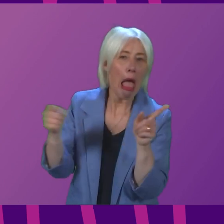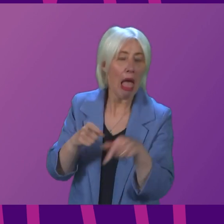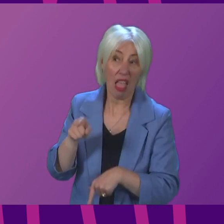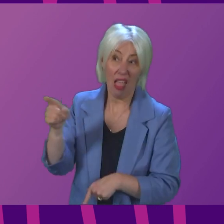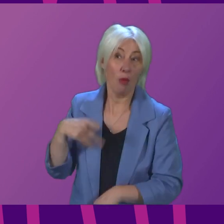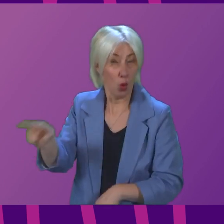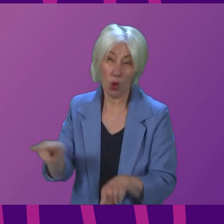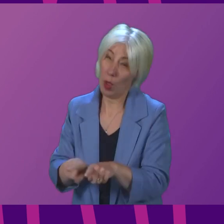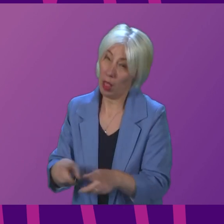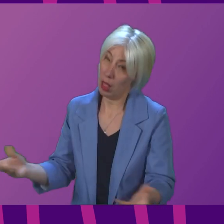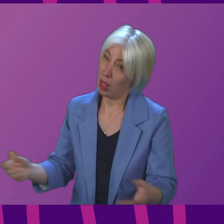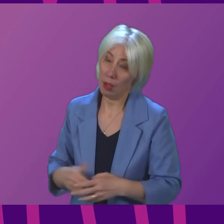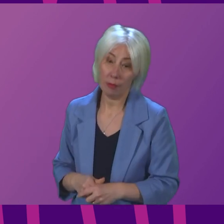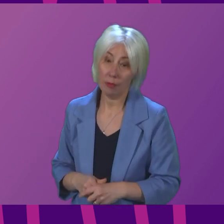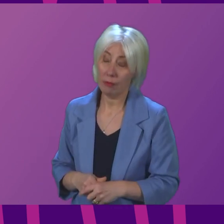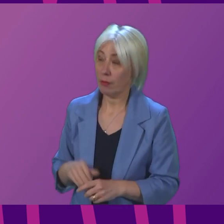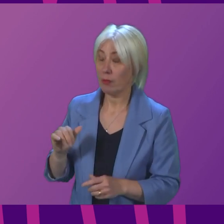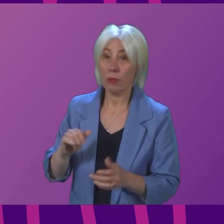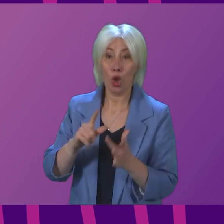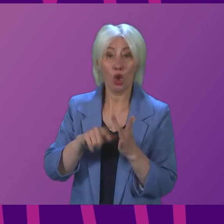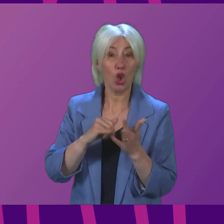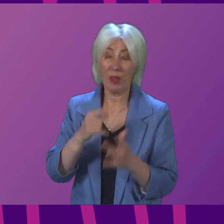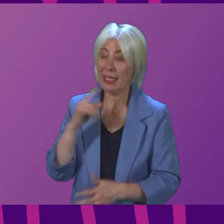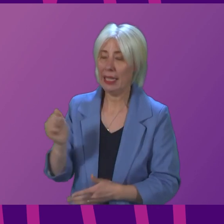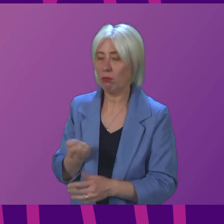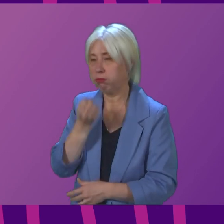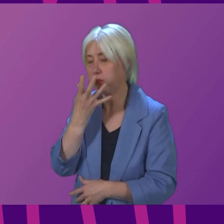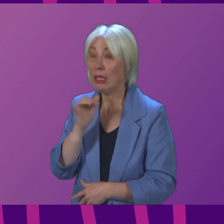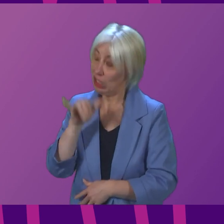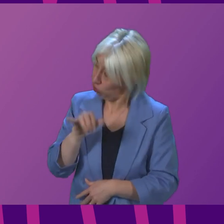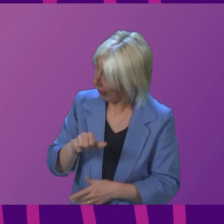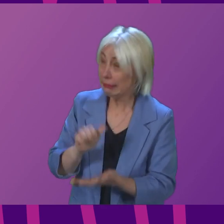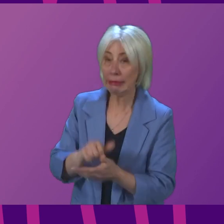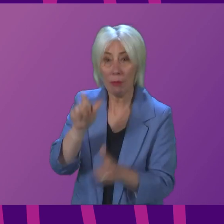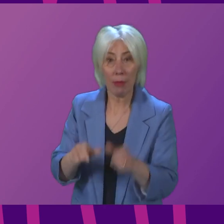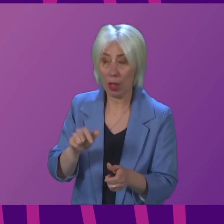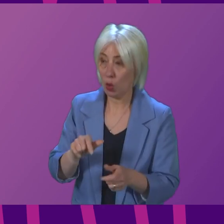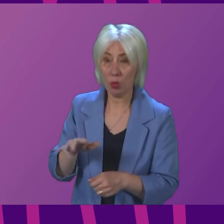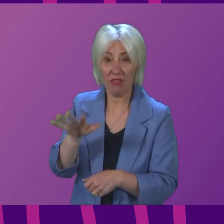I am sorry, but Mr Swinney is right—it is a disgrace that people lost loved ones in care homes.